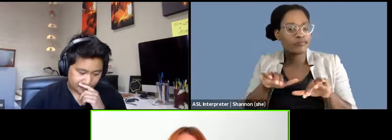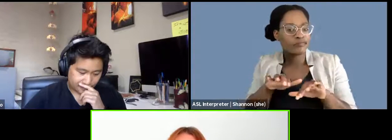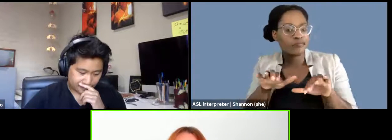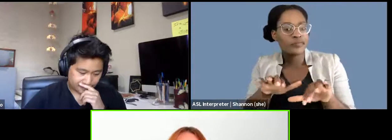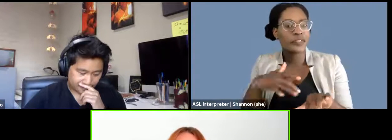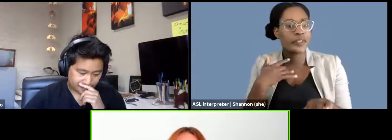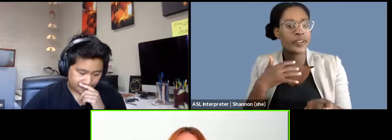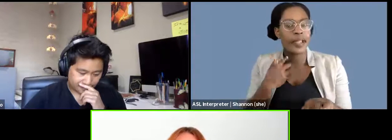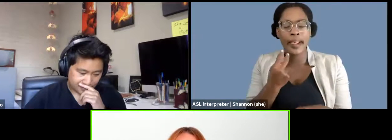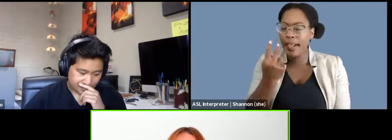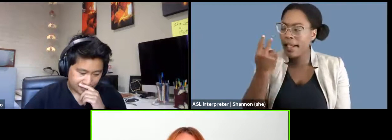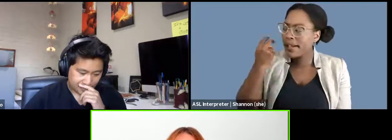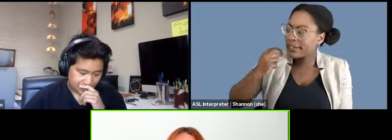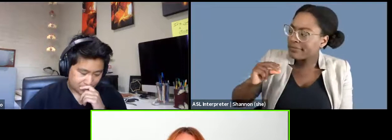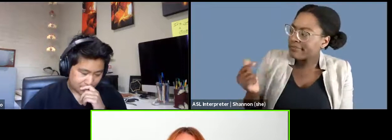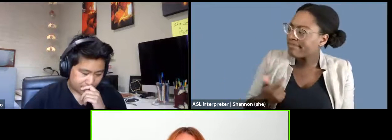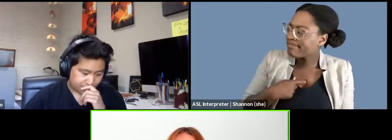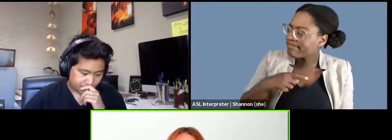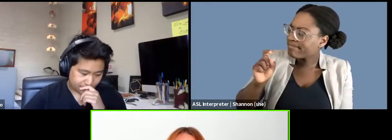Anything you would do - anything you would do differently to kind of push the company forward?